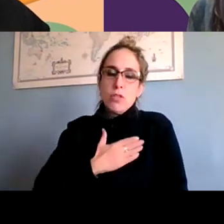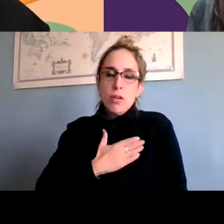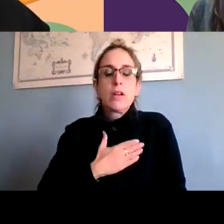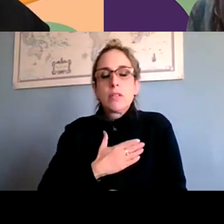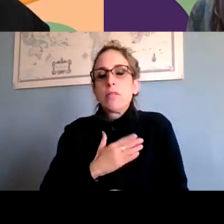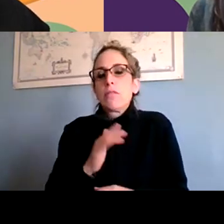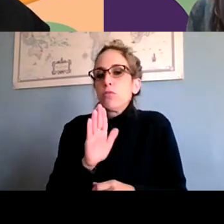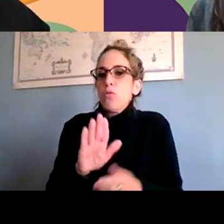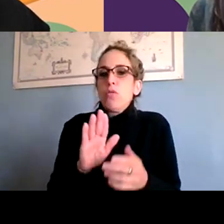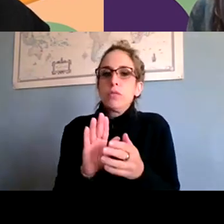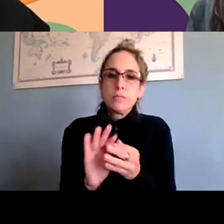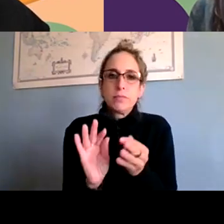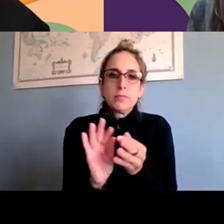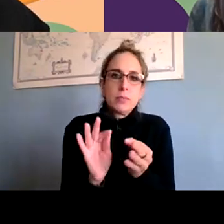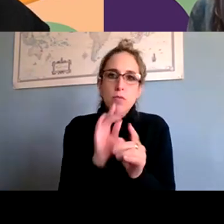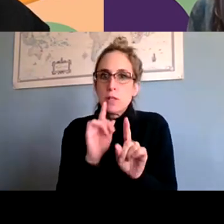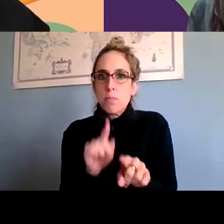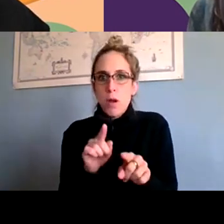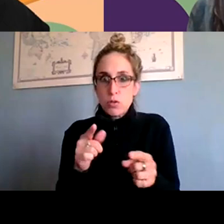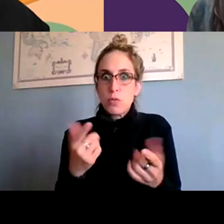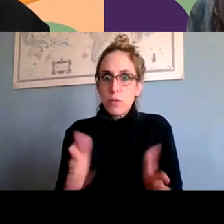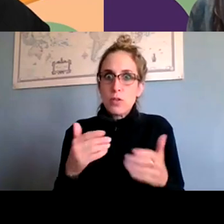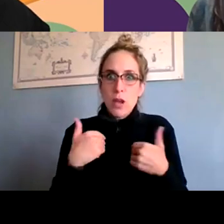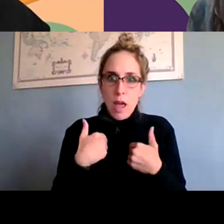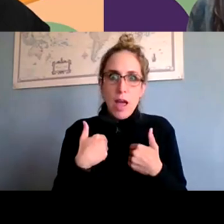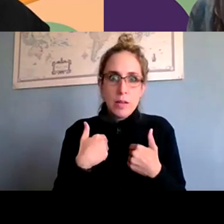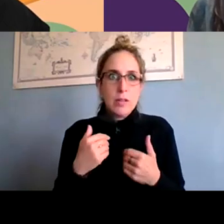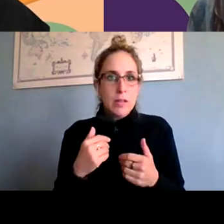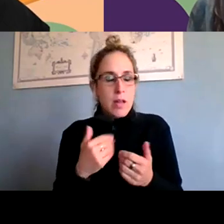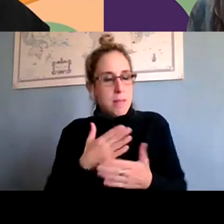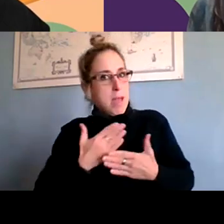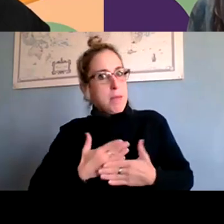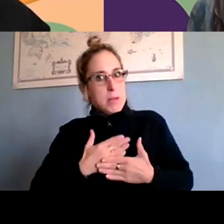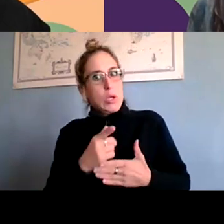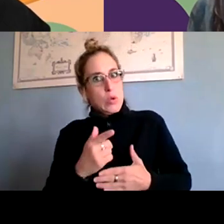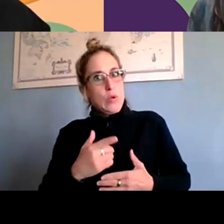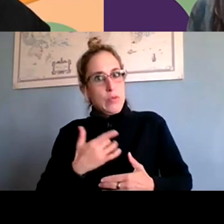Aurora Chang: That response that you had, and I think i'm glad that you feel understood.